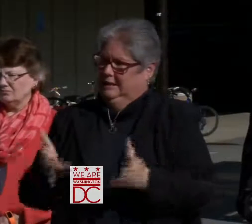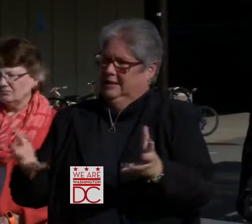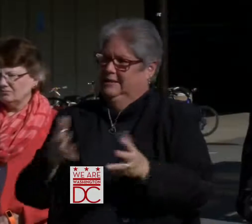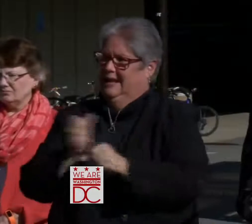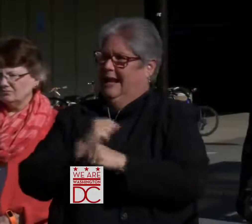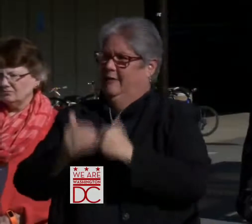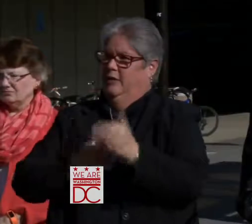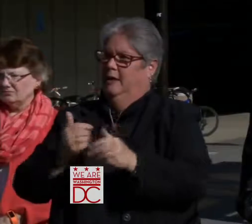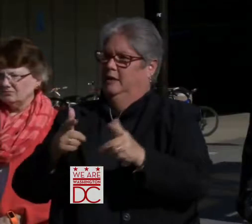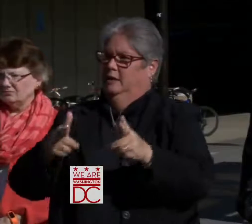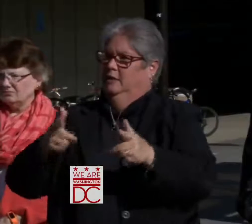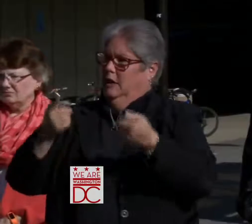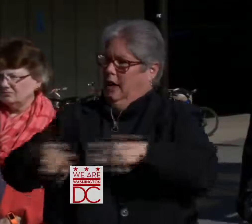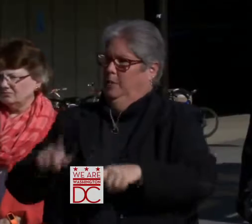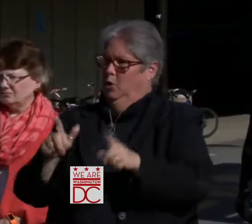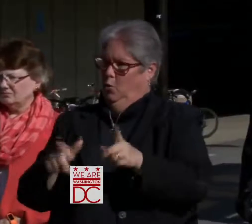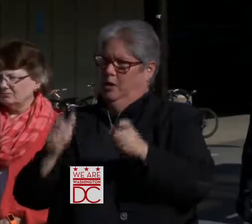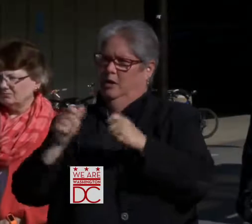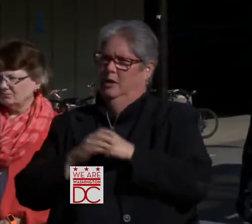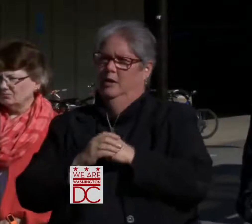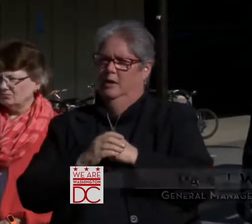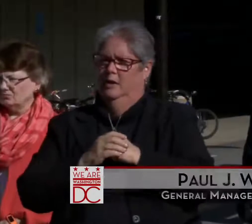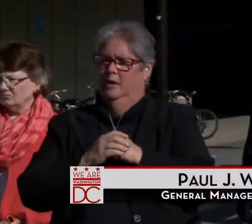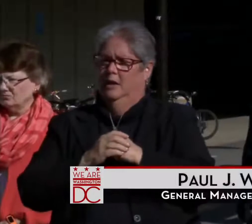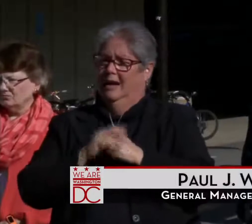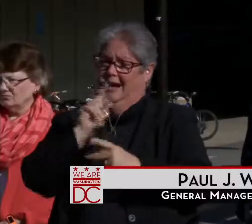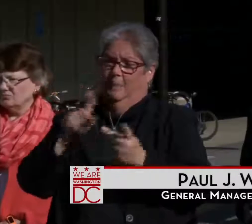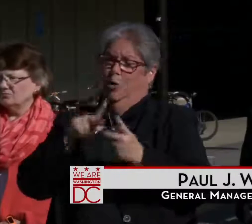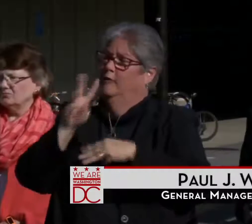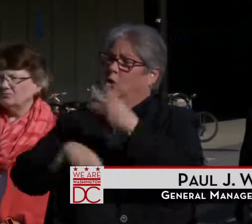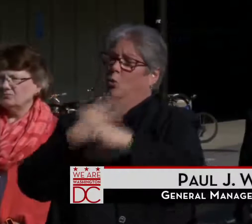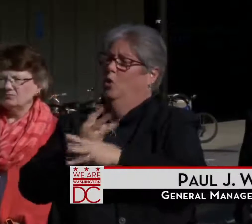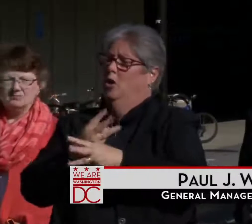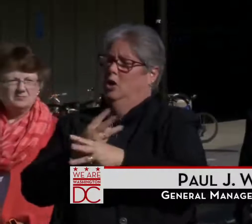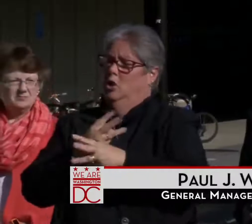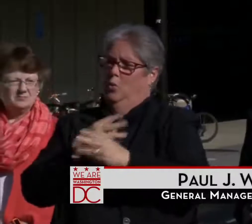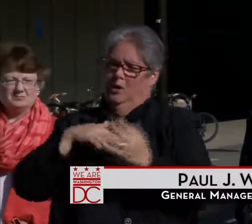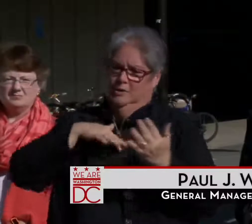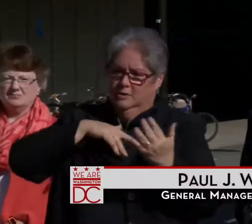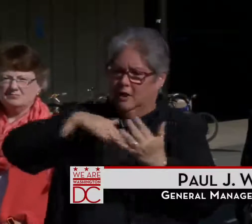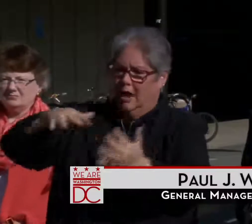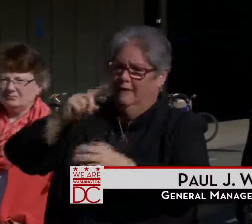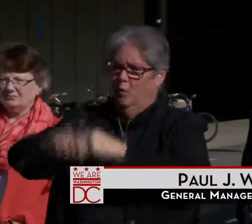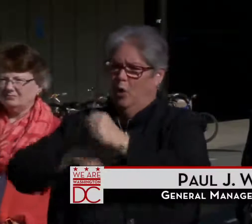GOING QUICKLY. YOU KNOW, IN A PERFECT WORLD YOU WOULD HAVE STUDIED IT FOR A YEAR AND COME UP WITH THINGS.